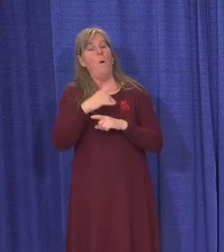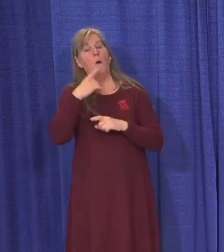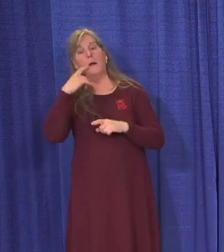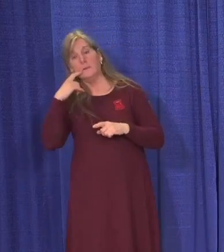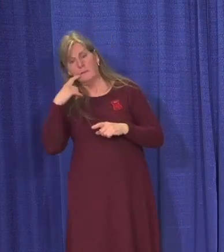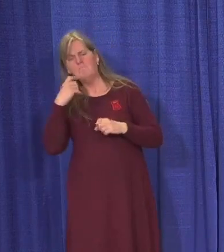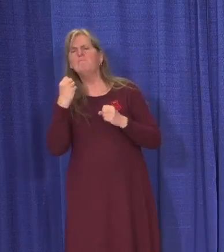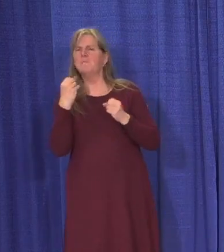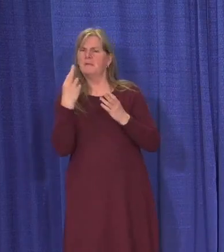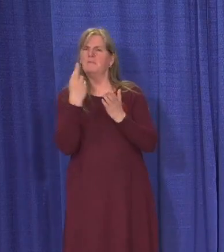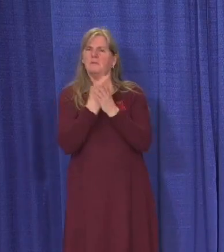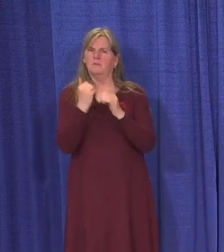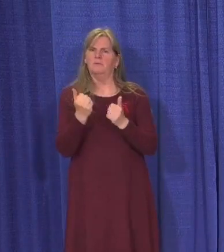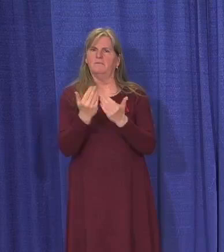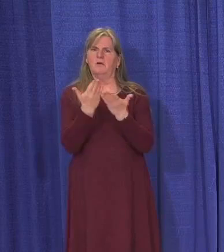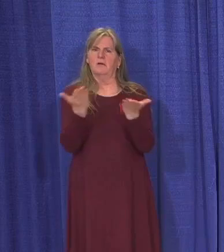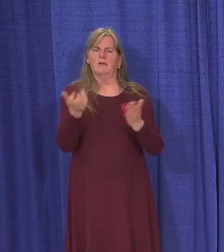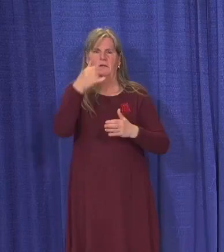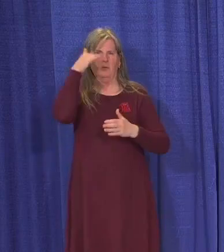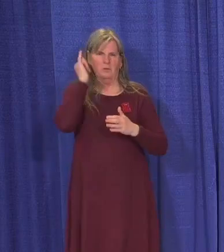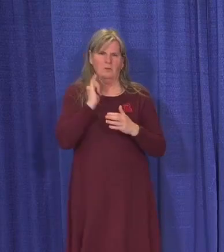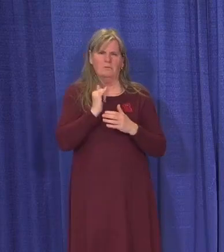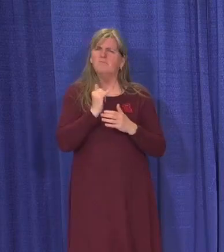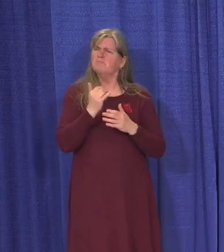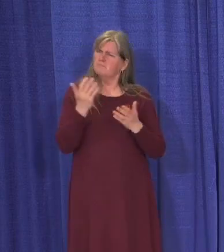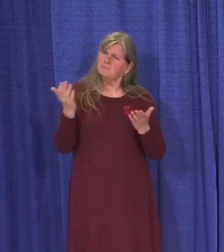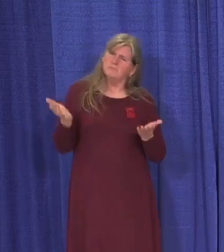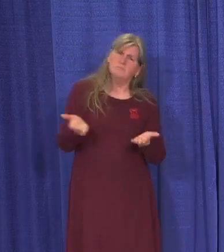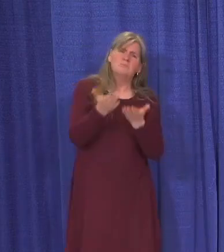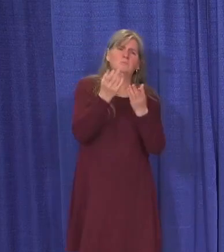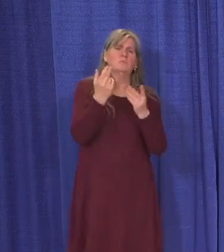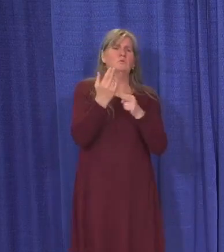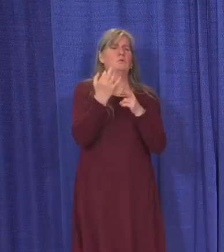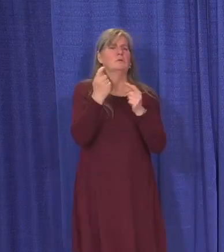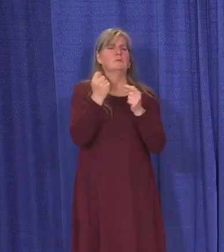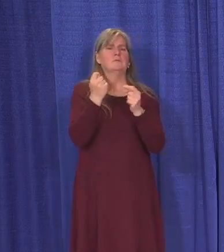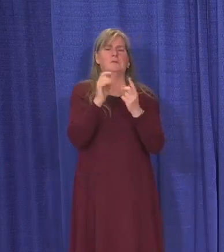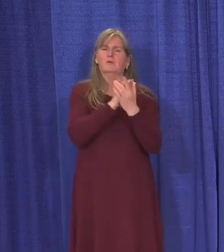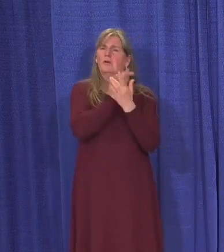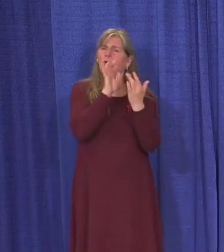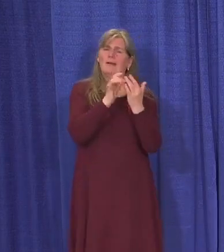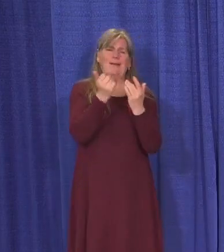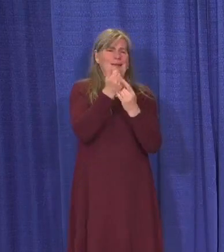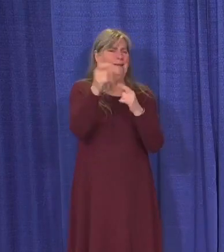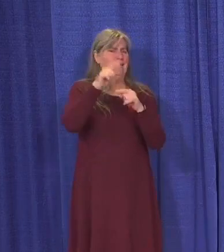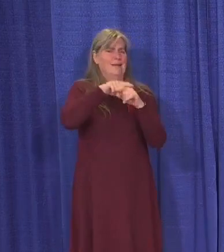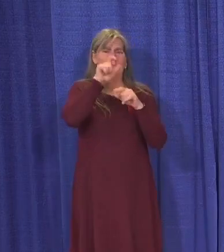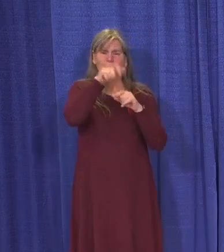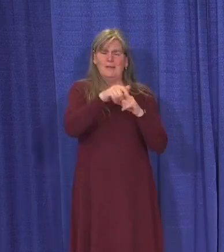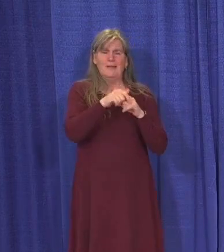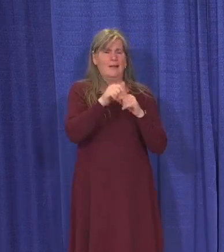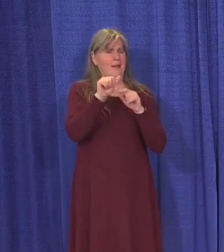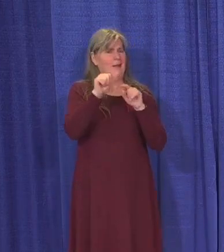whether my feeling right now. What words and thoughts go through your head?